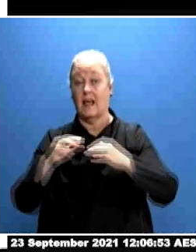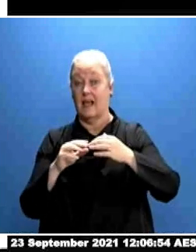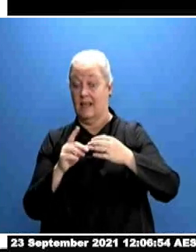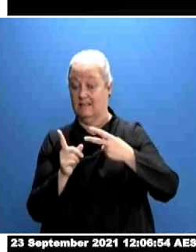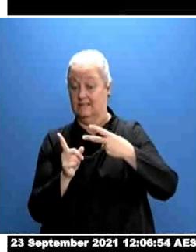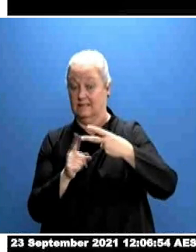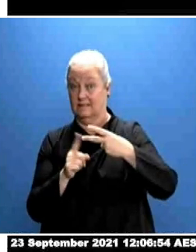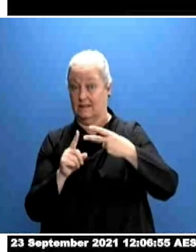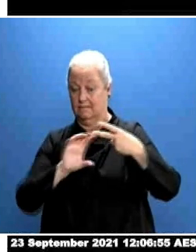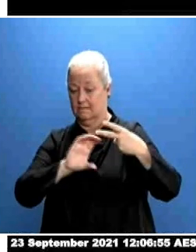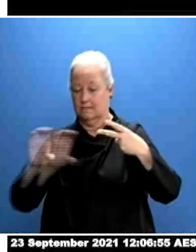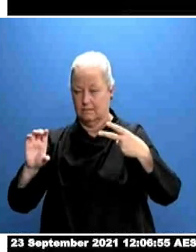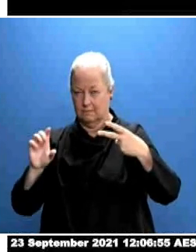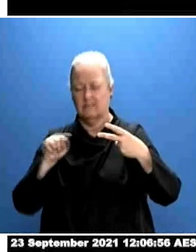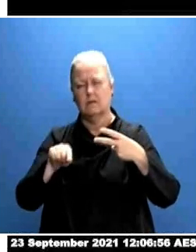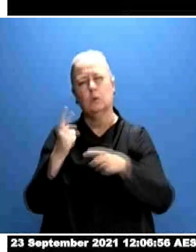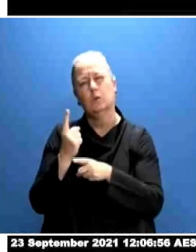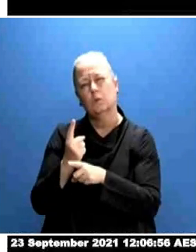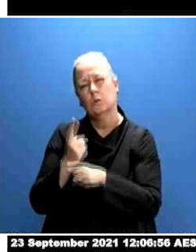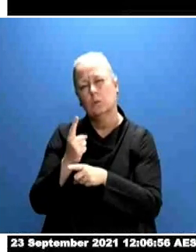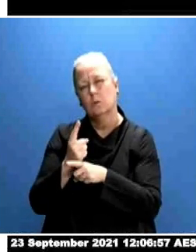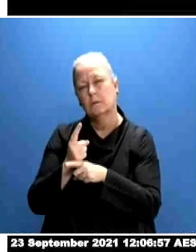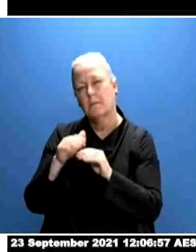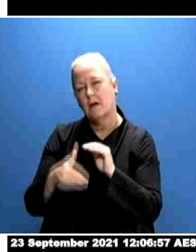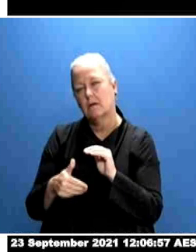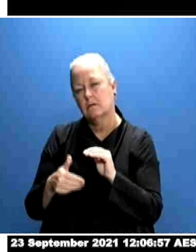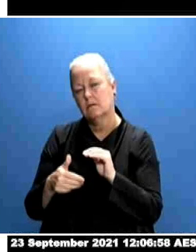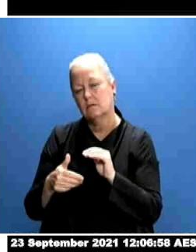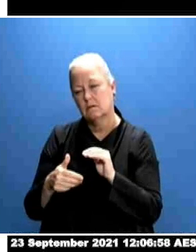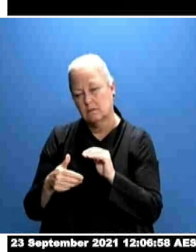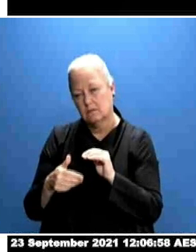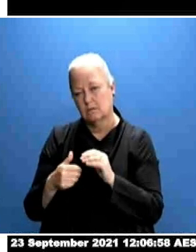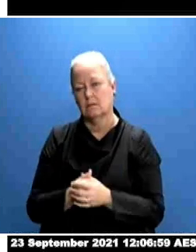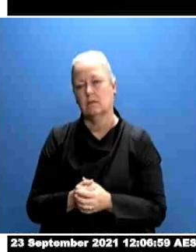you'll see there's a reference to the authors of the letter